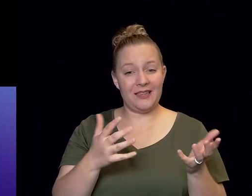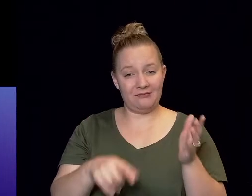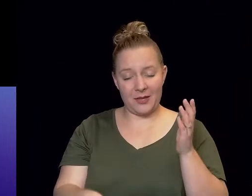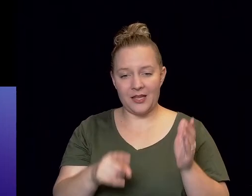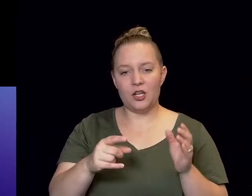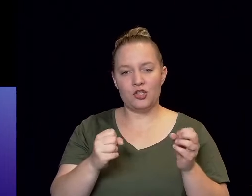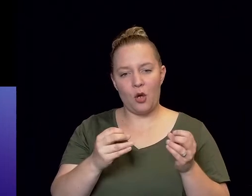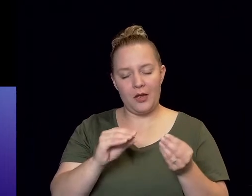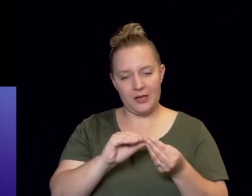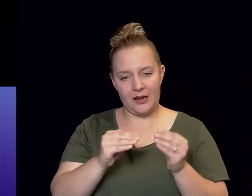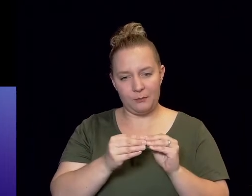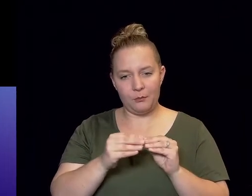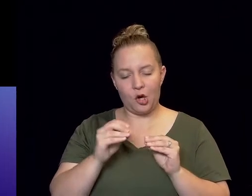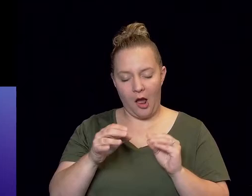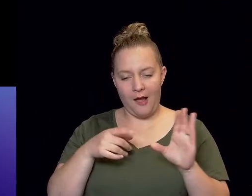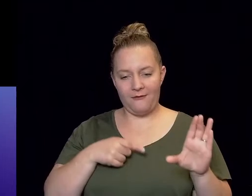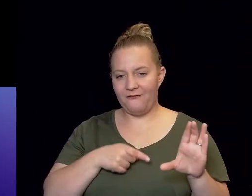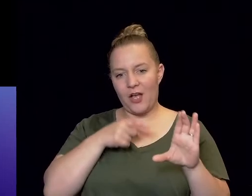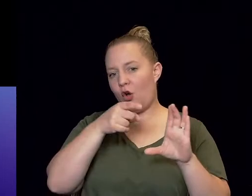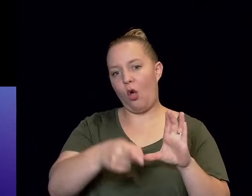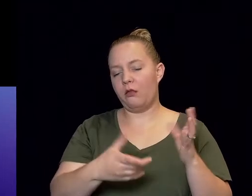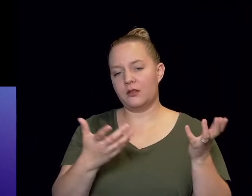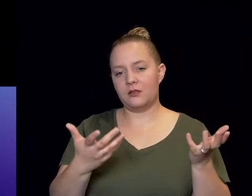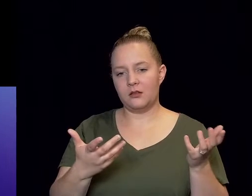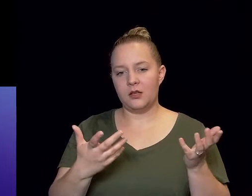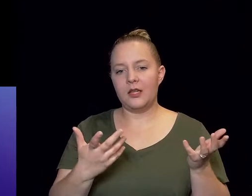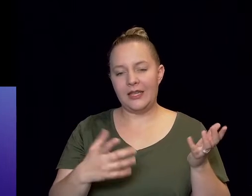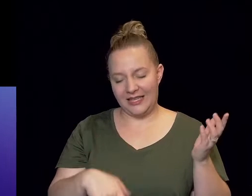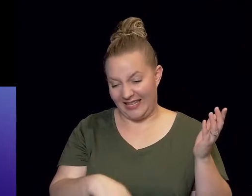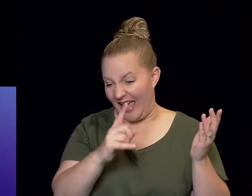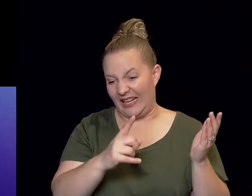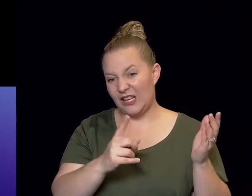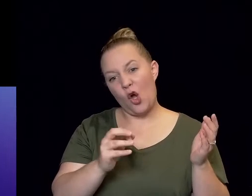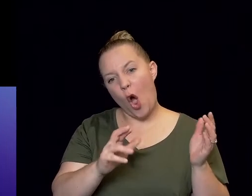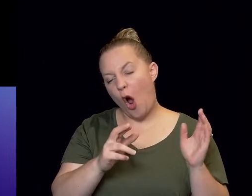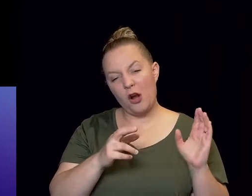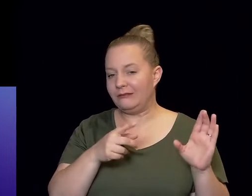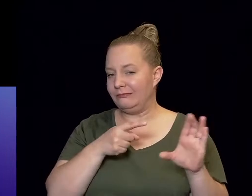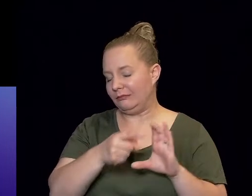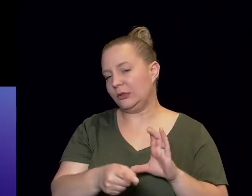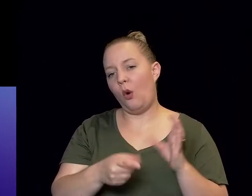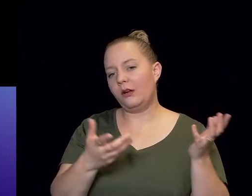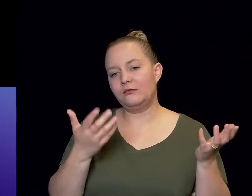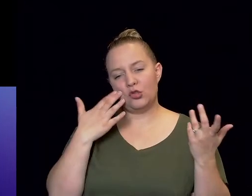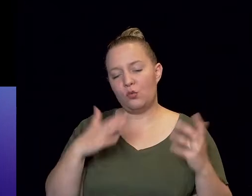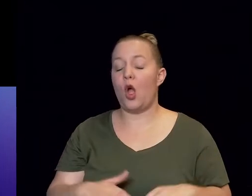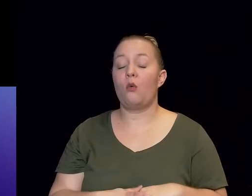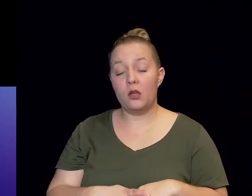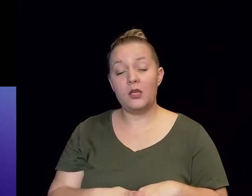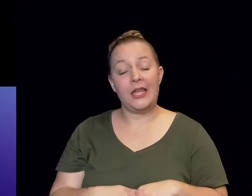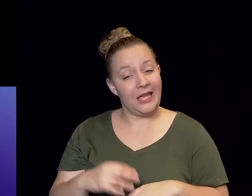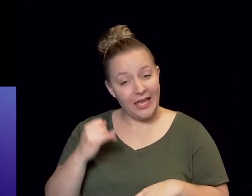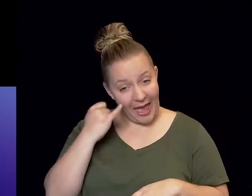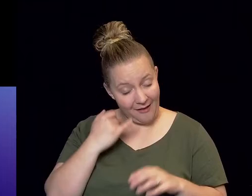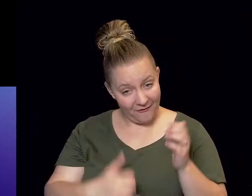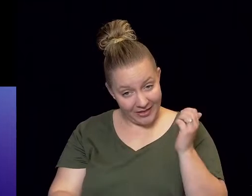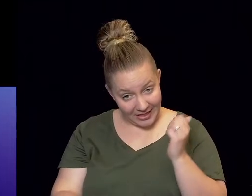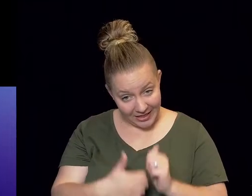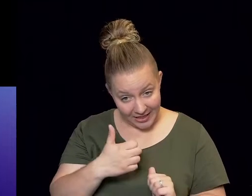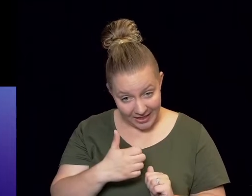field goals. Are field goals kicked? Are field goals scored? If each field goal is worth